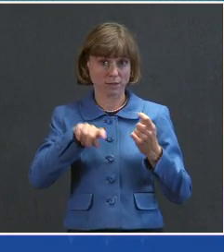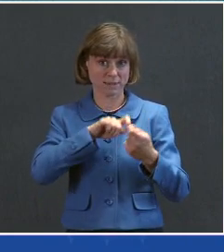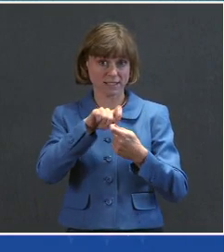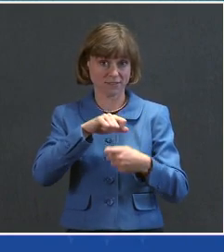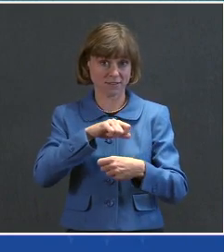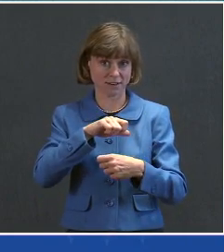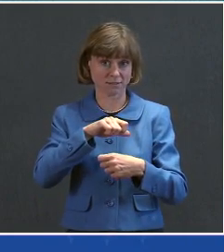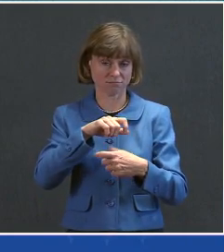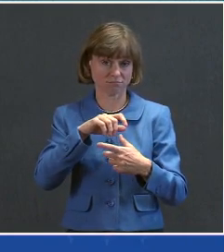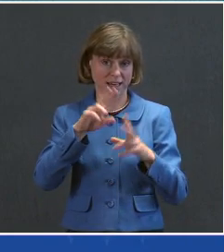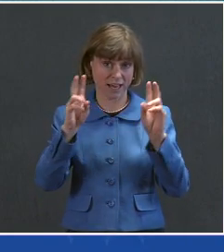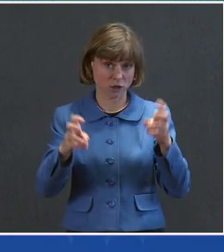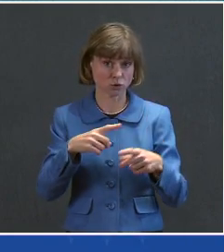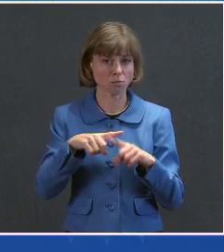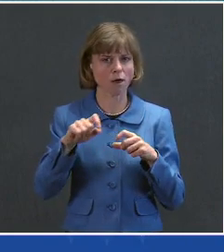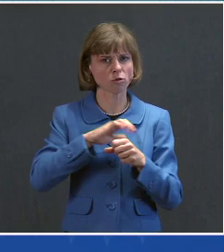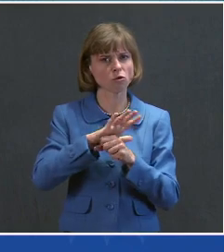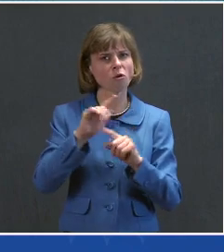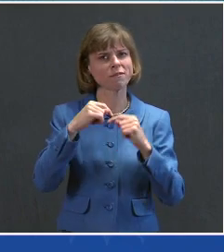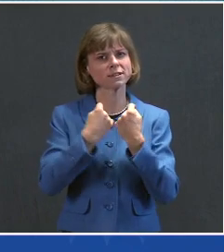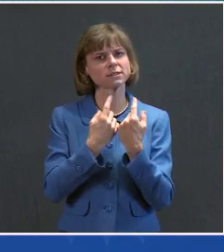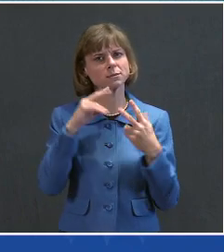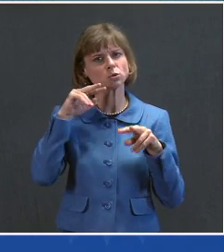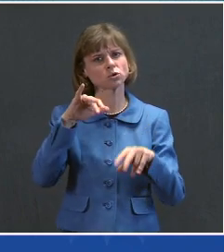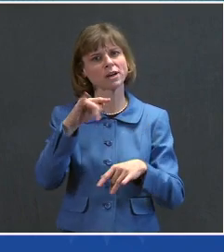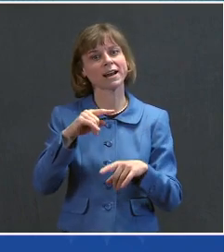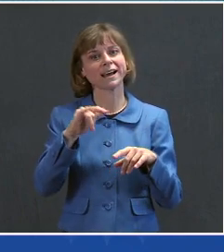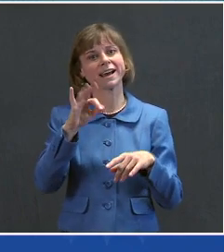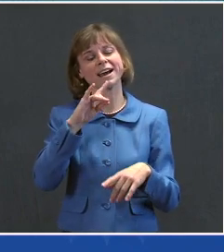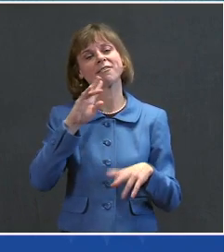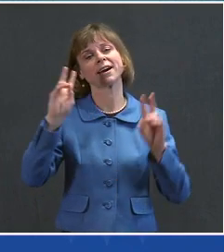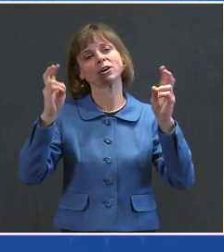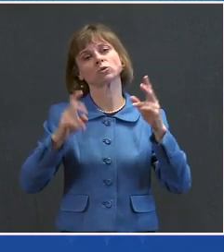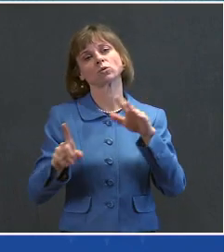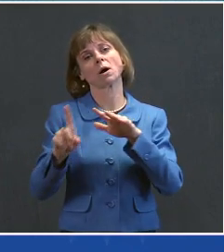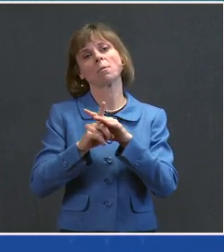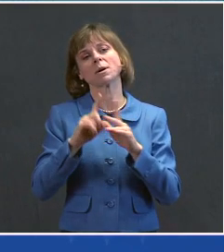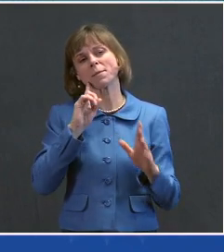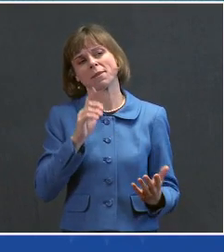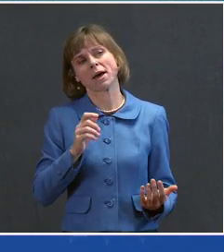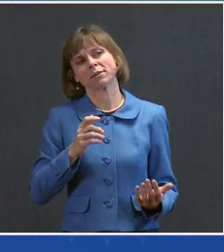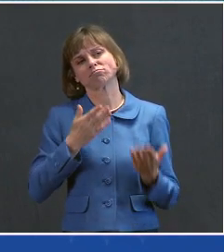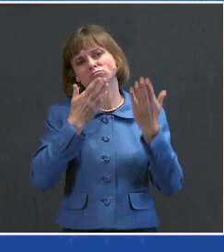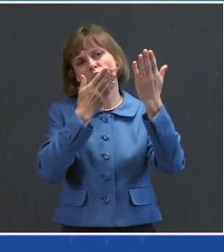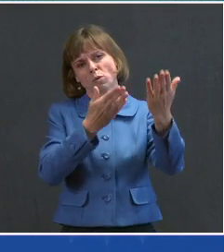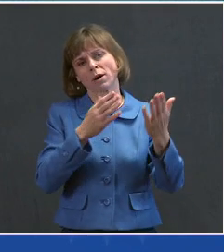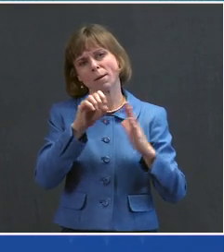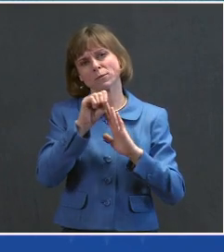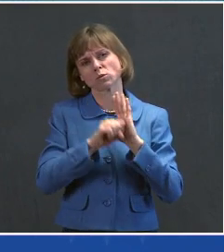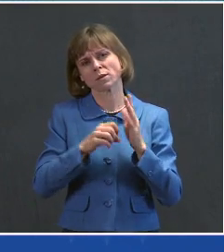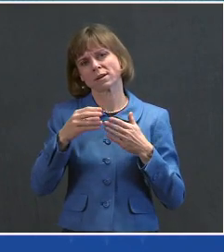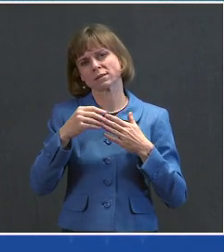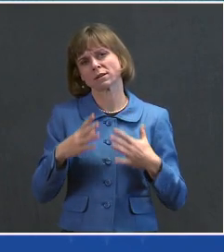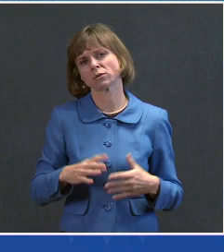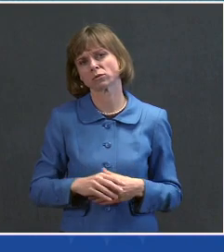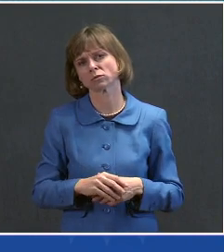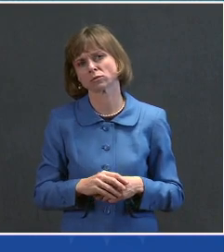And as there are issues, they raise them directly with state leaders. The Press: On mobile vaccination sites,